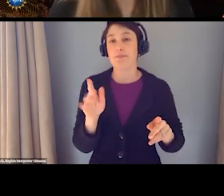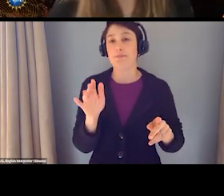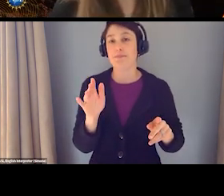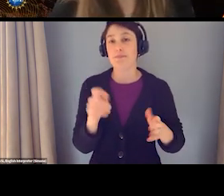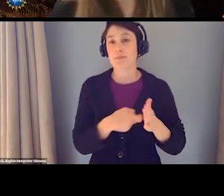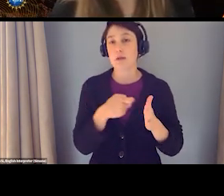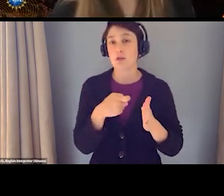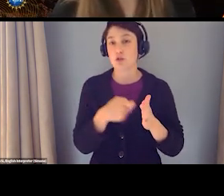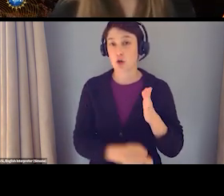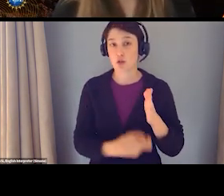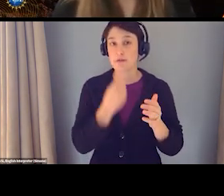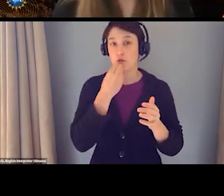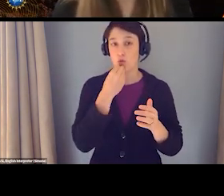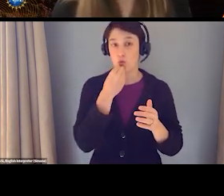or per diem while they are on travel.